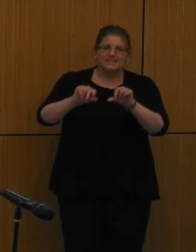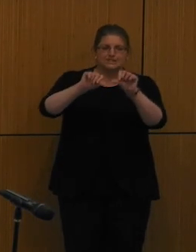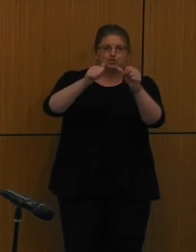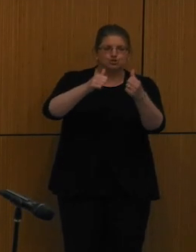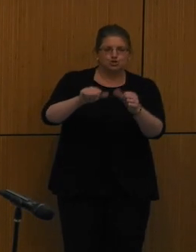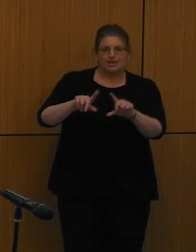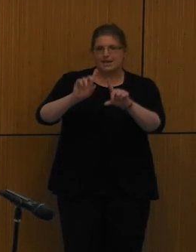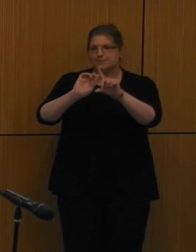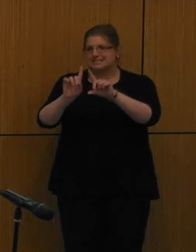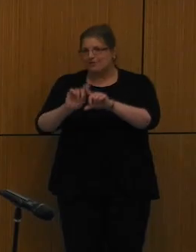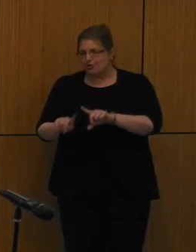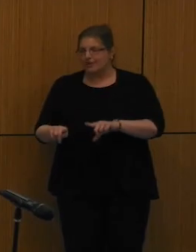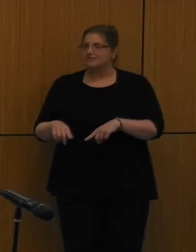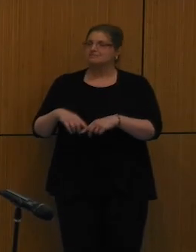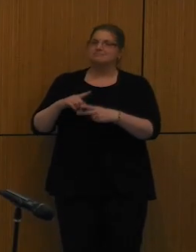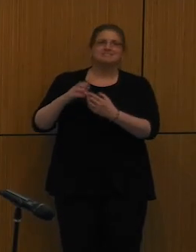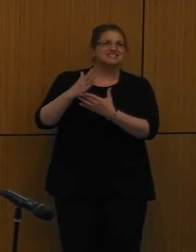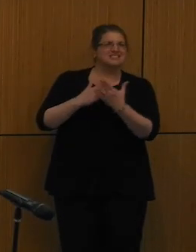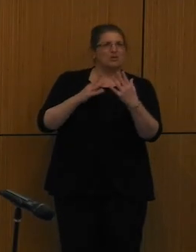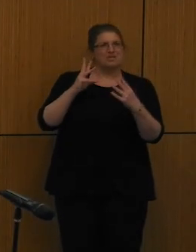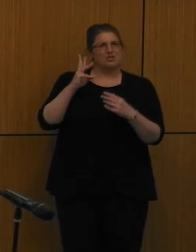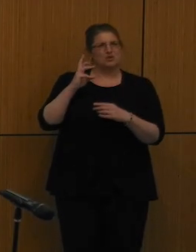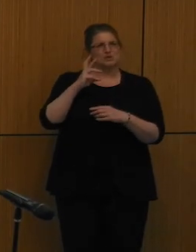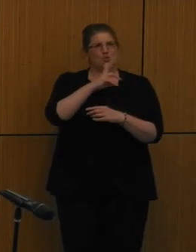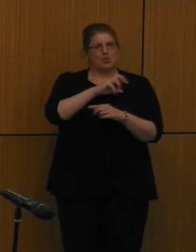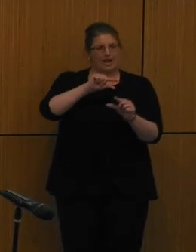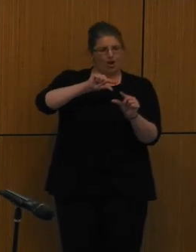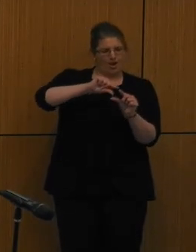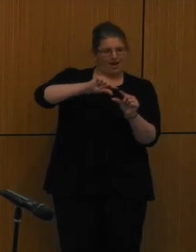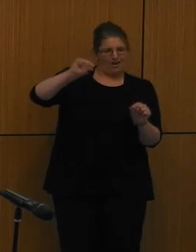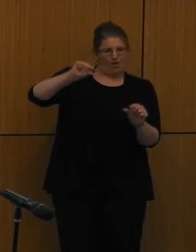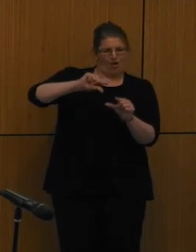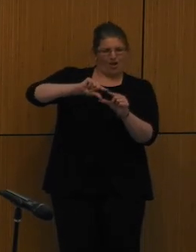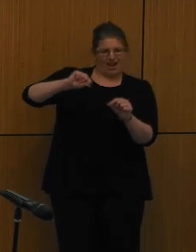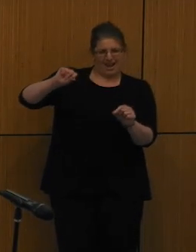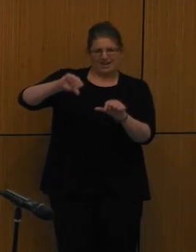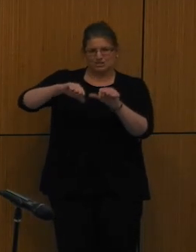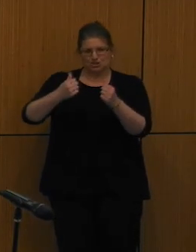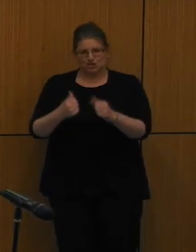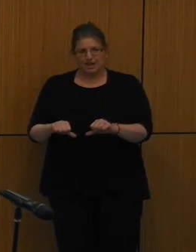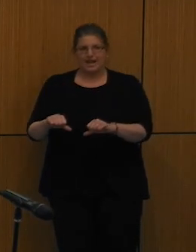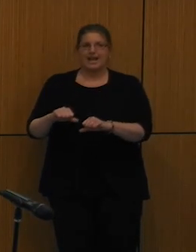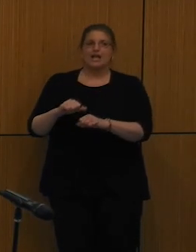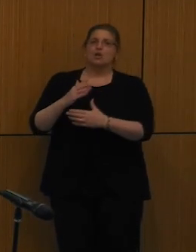Some of them have this weird all and gated and long gated, shape. Some of them have a little bit of,